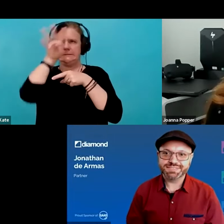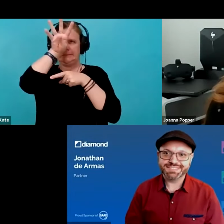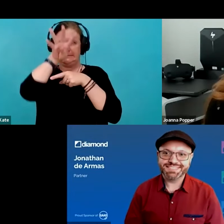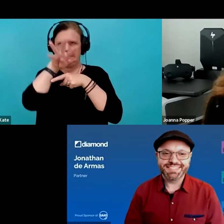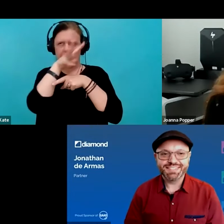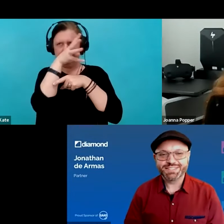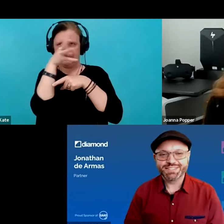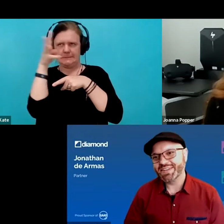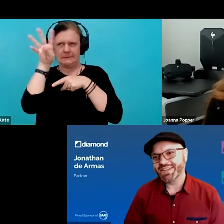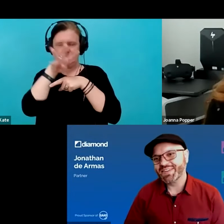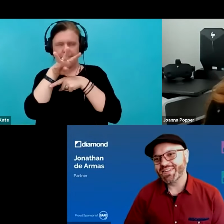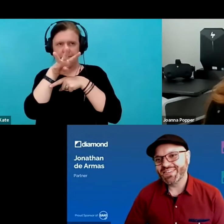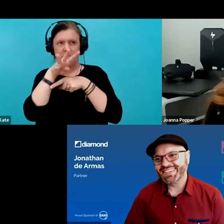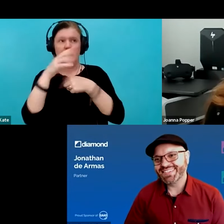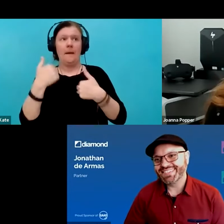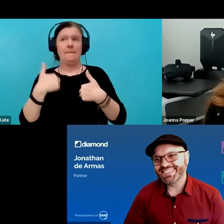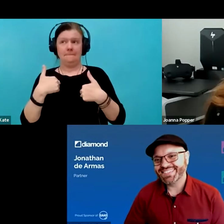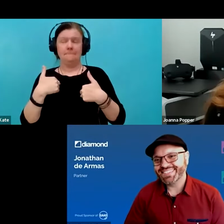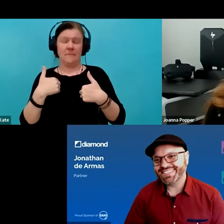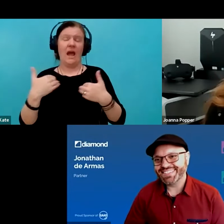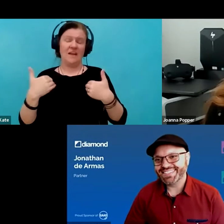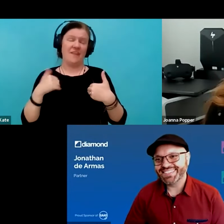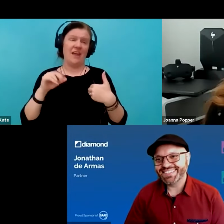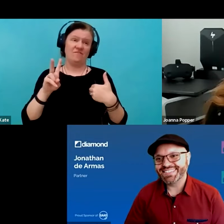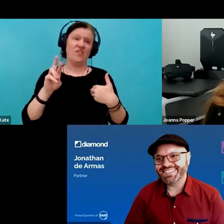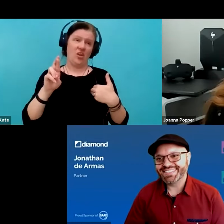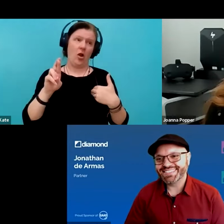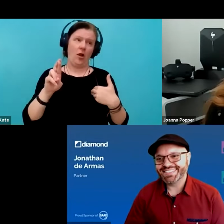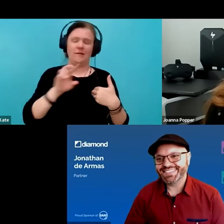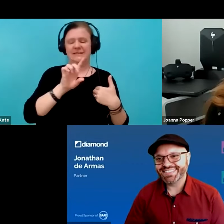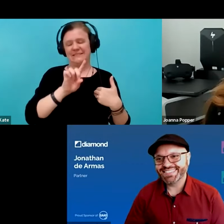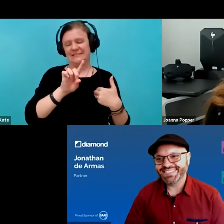So there's the fanboys like me that have had the Oculus DK one DK two. And every